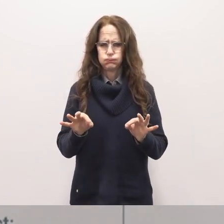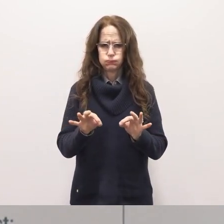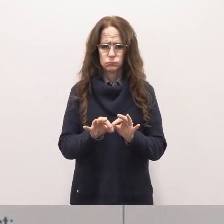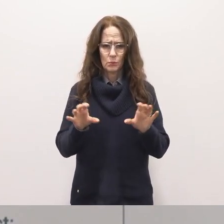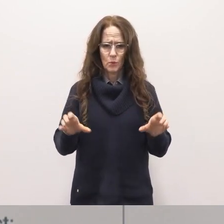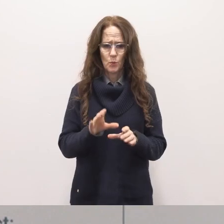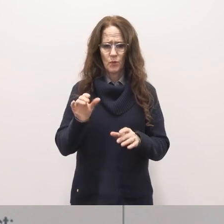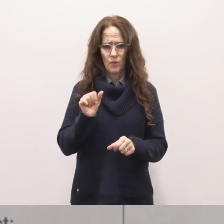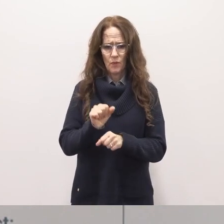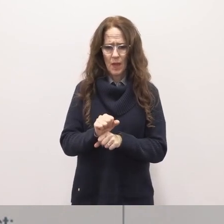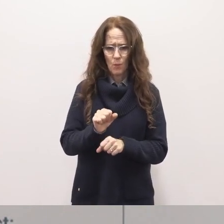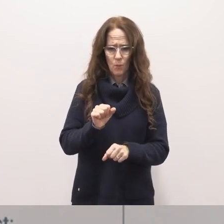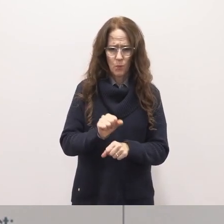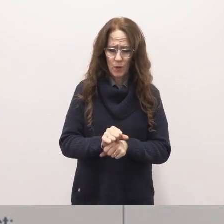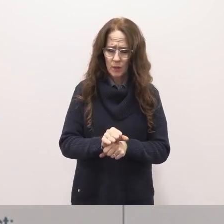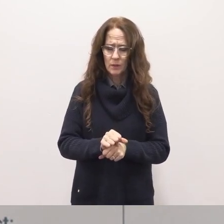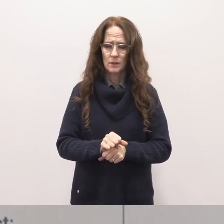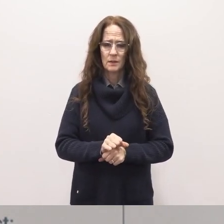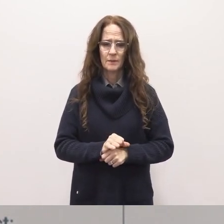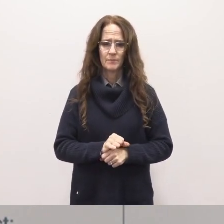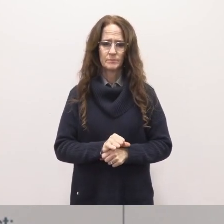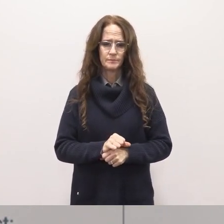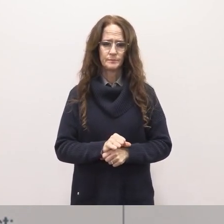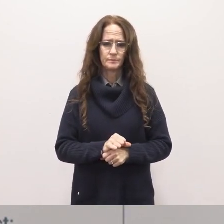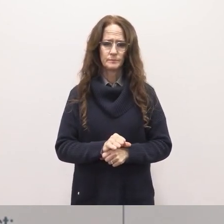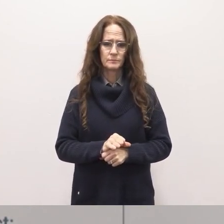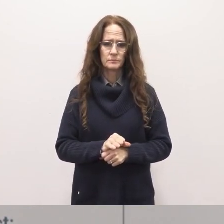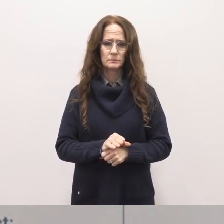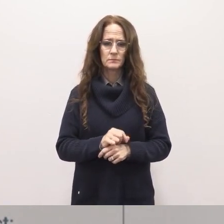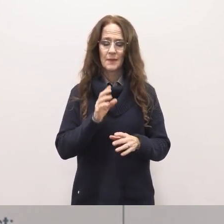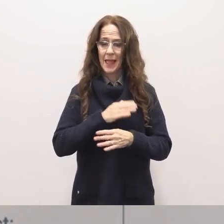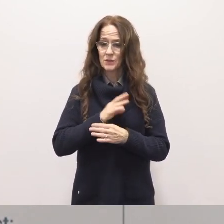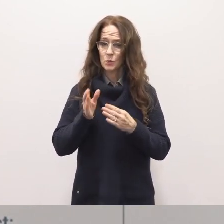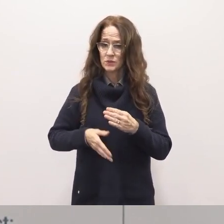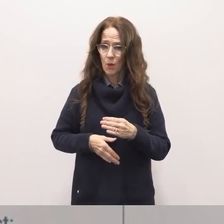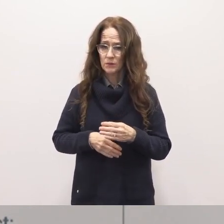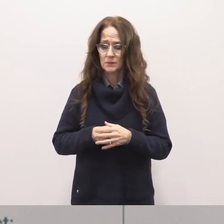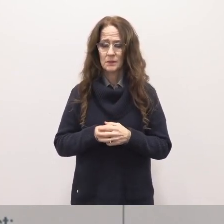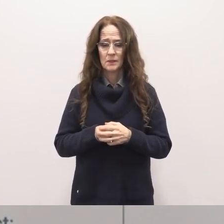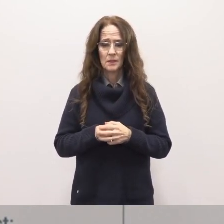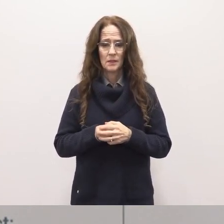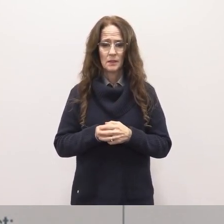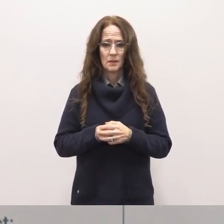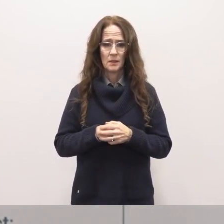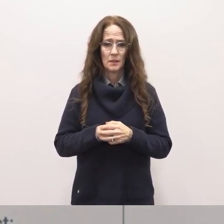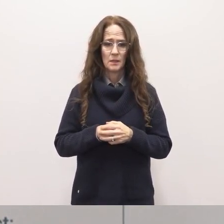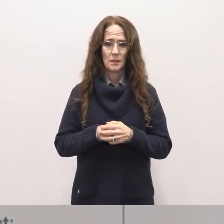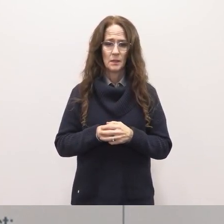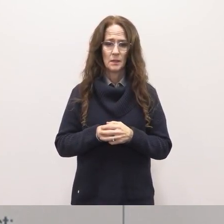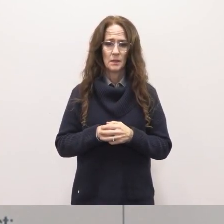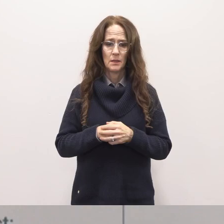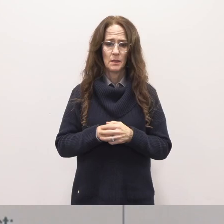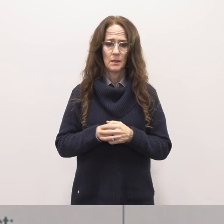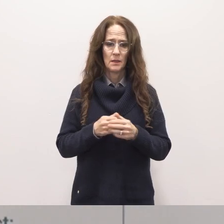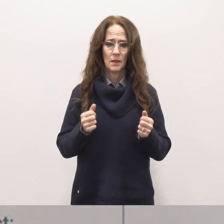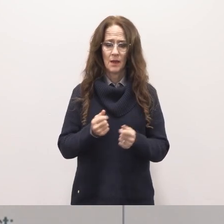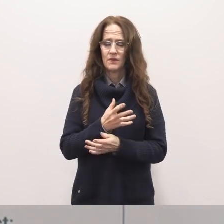And as a result of that, all things Martin Luther King have been very, very important to me.